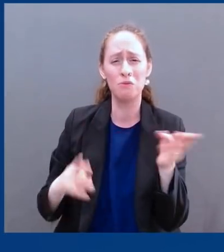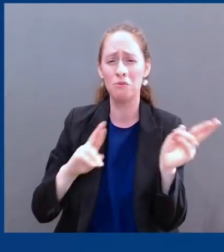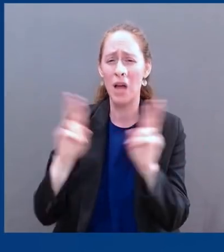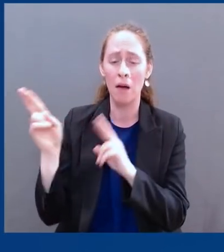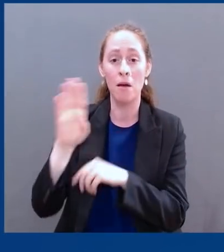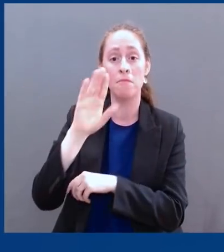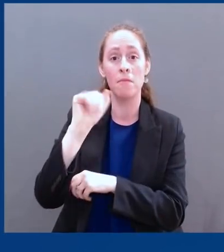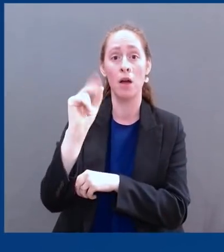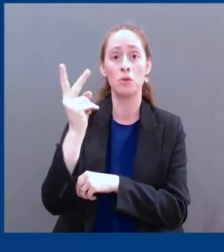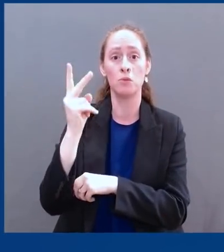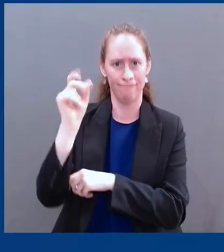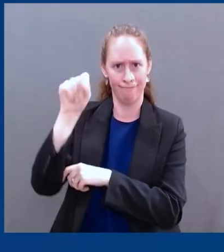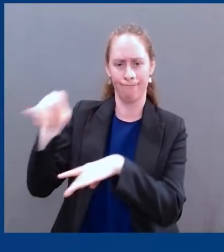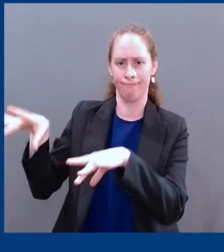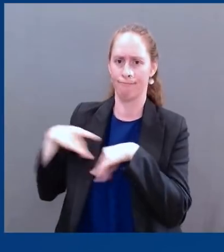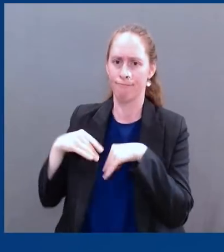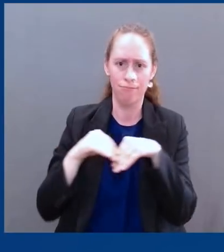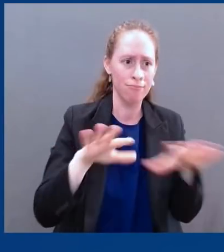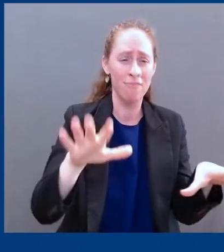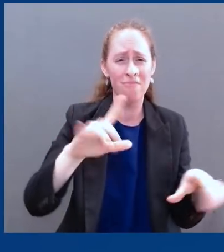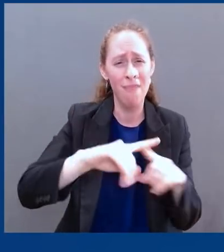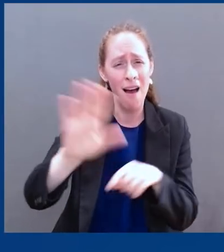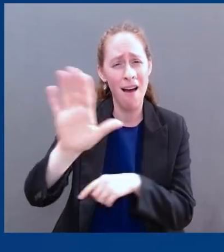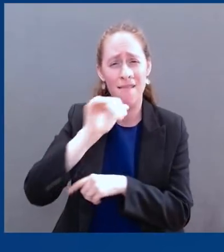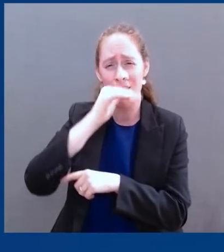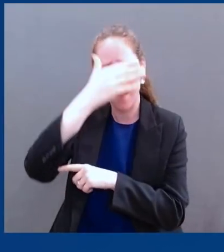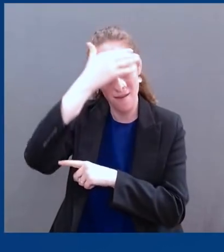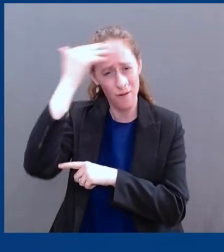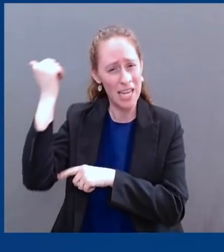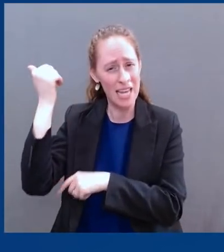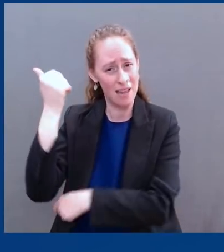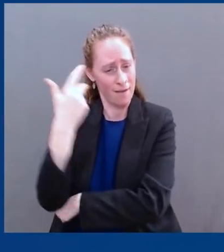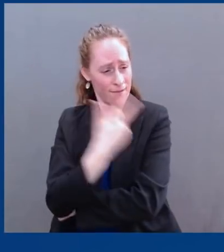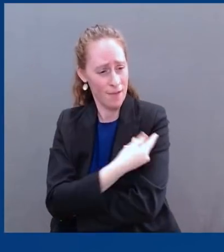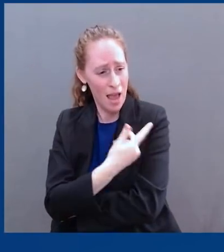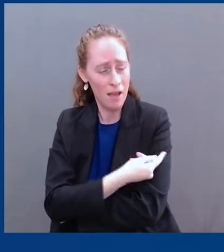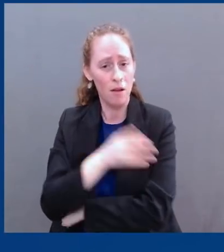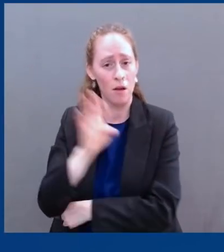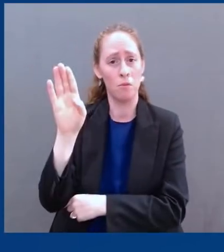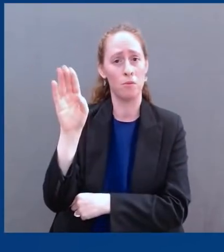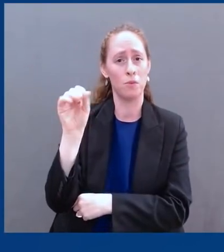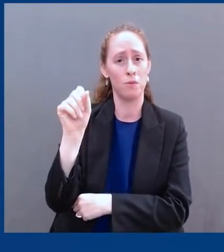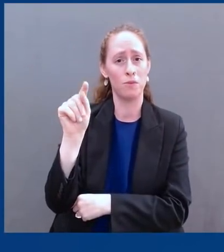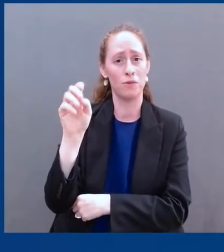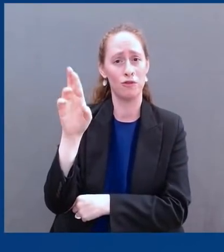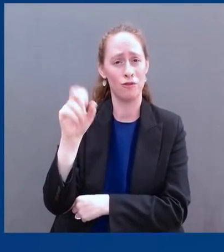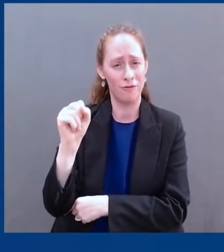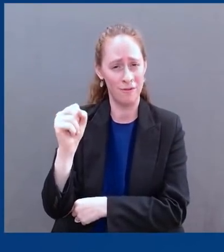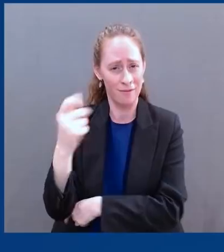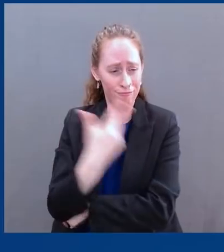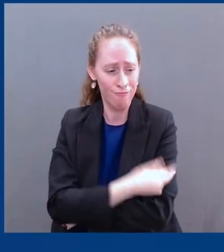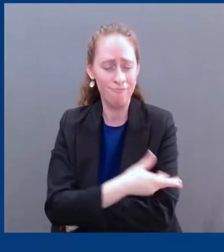our boosters work, and it does not indicate more severe disease than the original Omicron. So those tools are going to be key